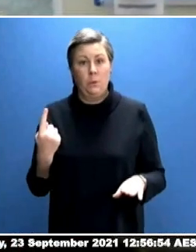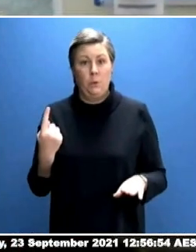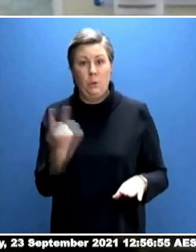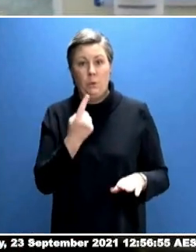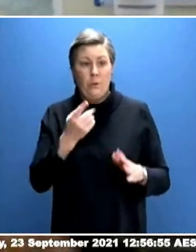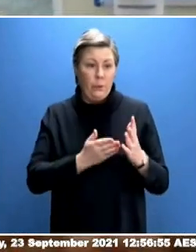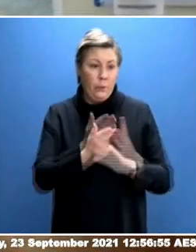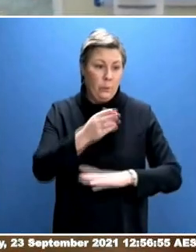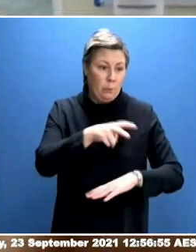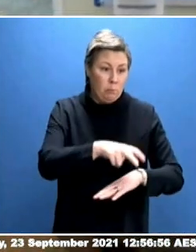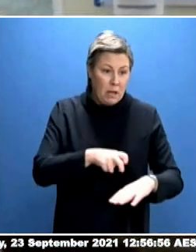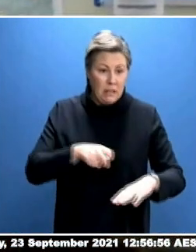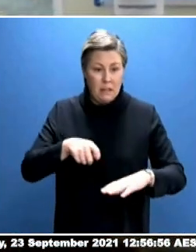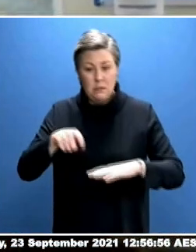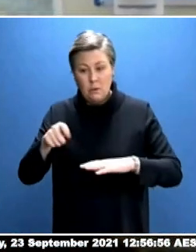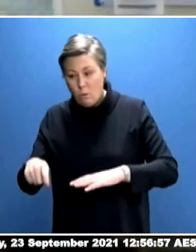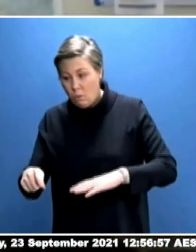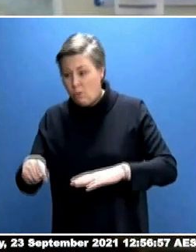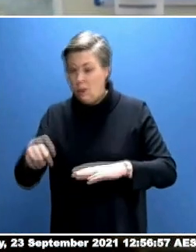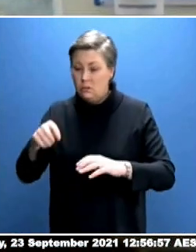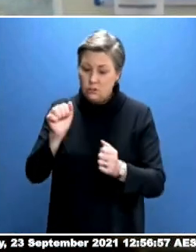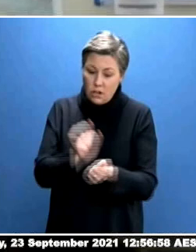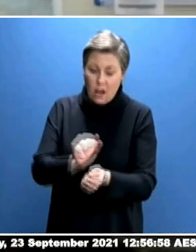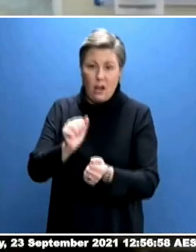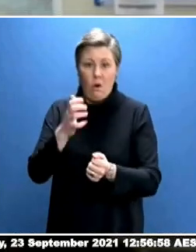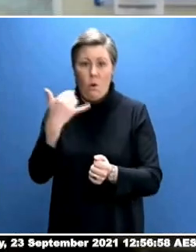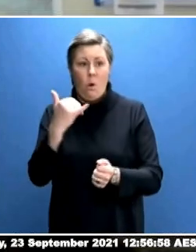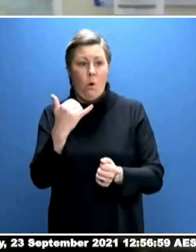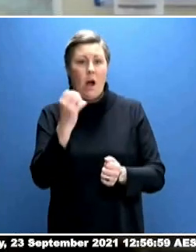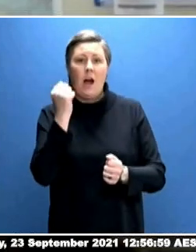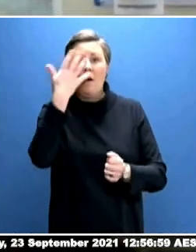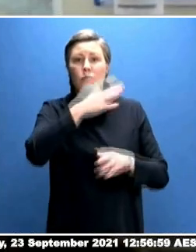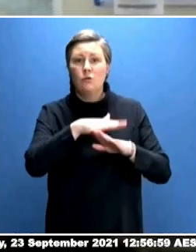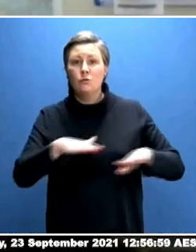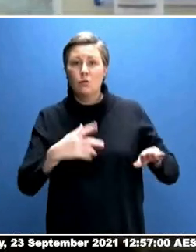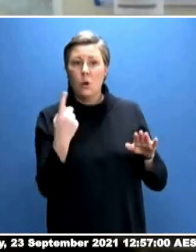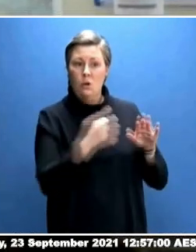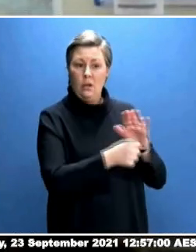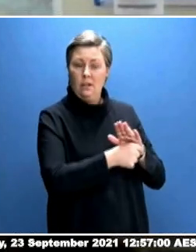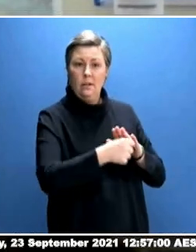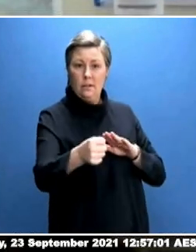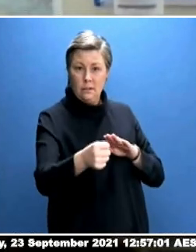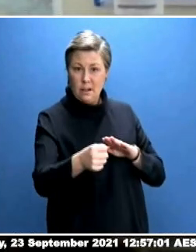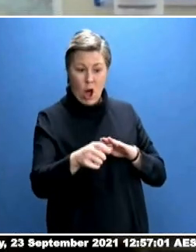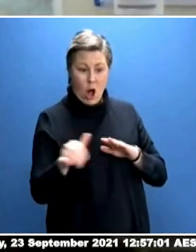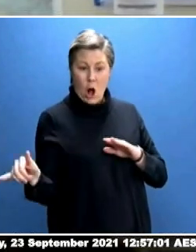and in the care system, it's important that the Aboriginal community is involved.